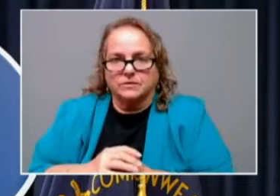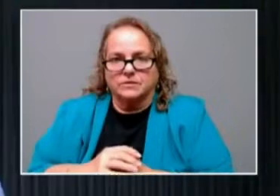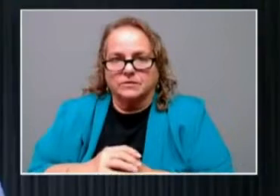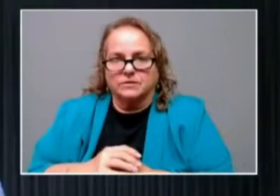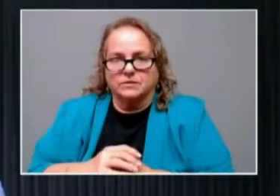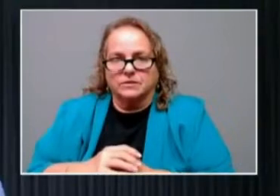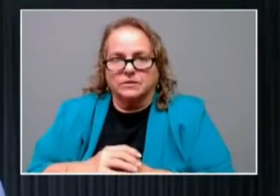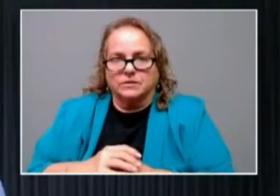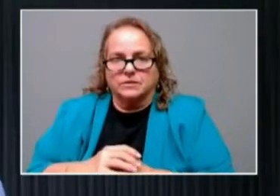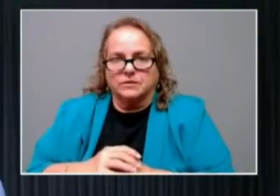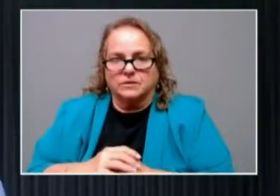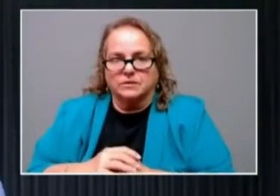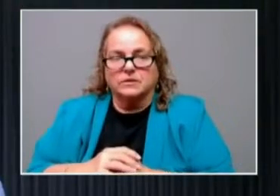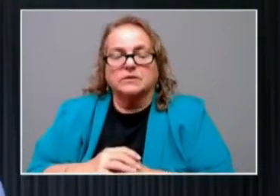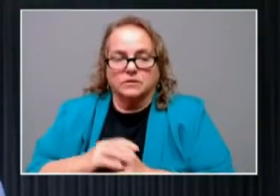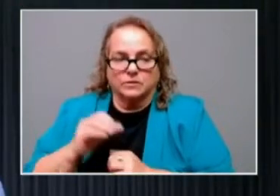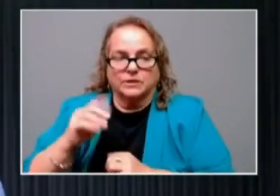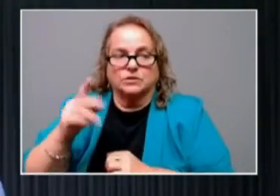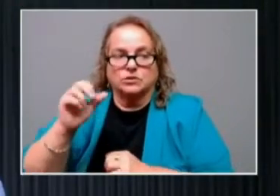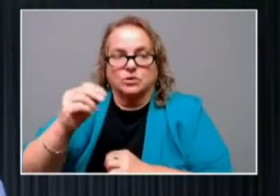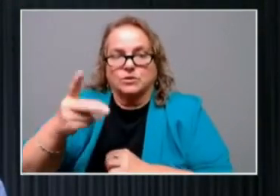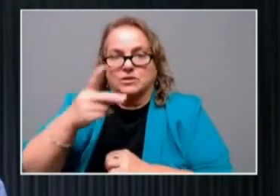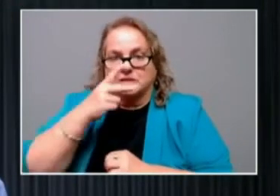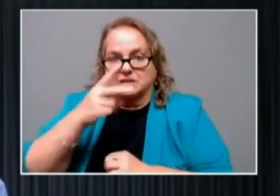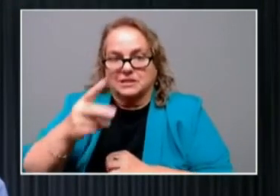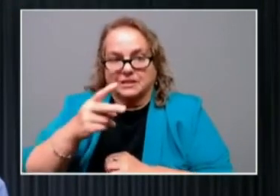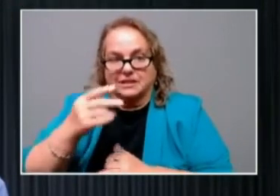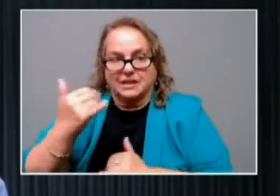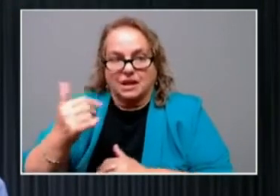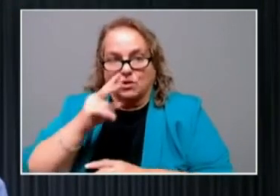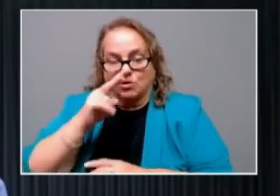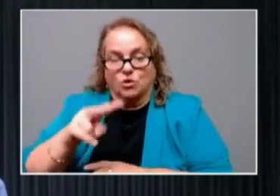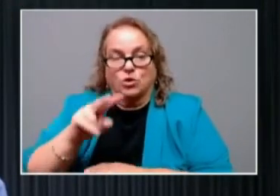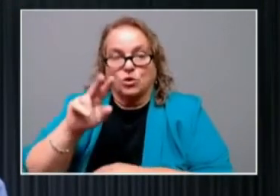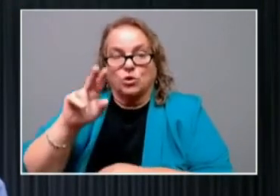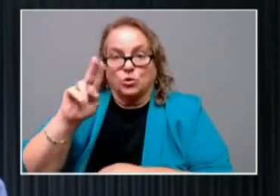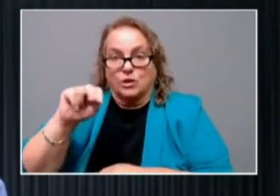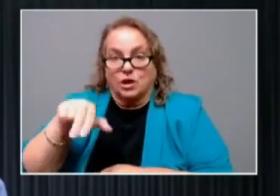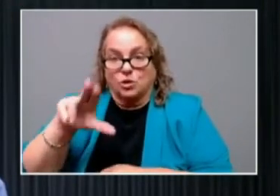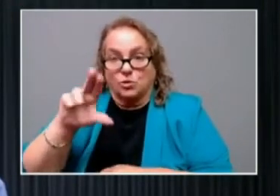so I wouldn't look at the total unique persons vaccinated. I think that's